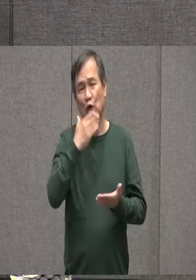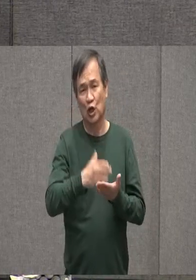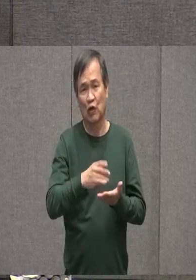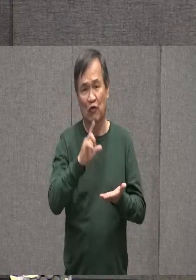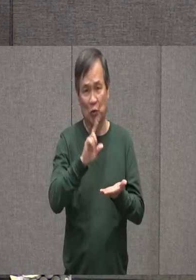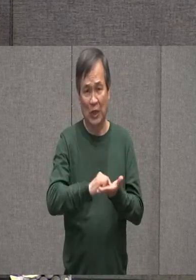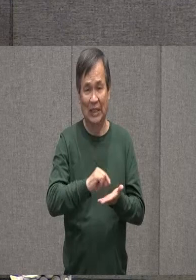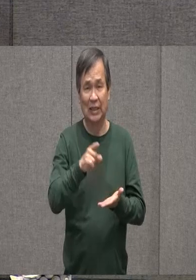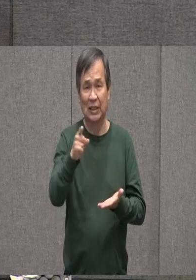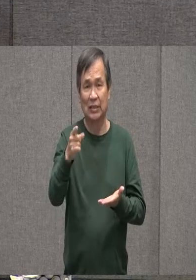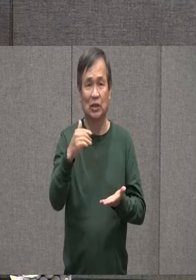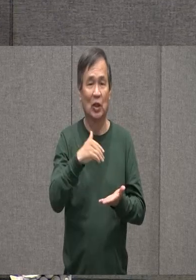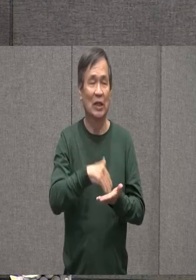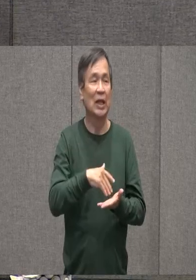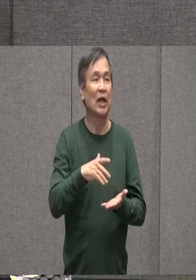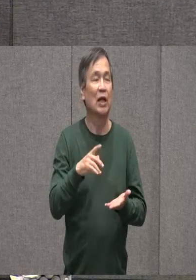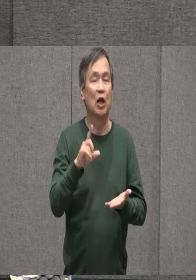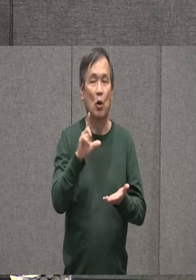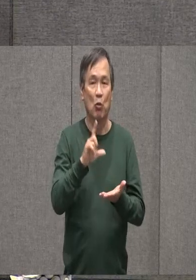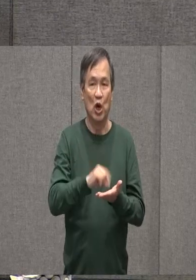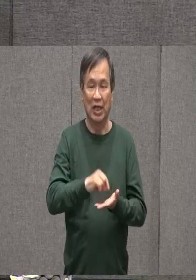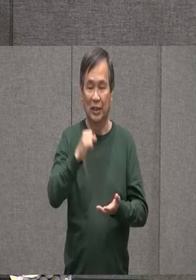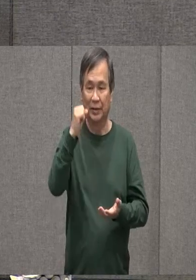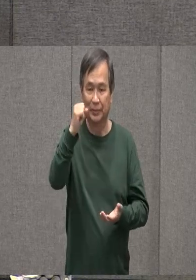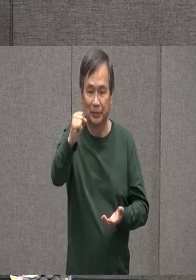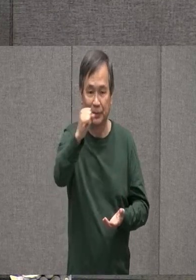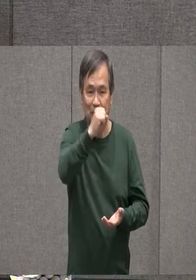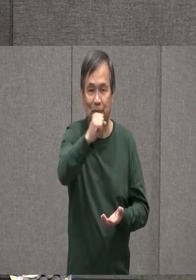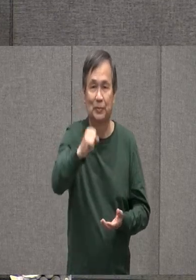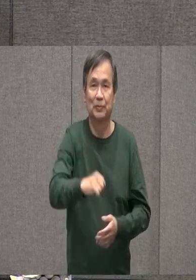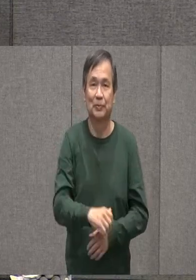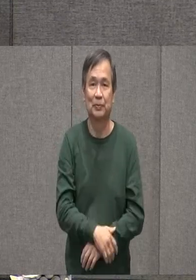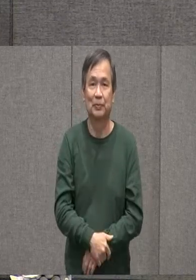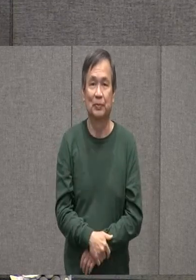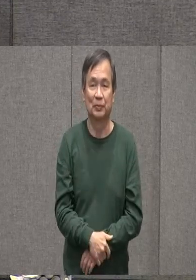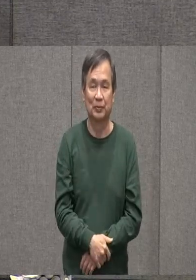So again, printing is when you get a multiple